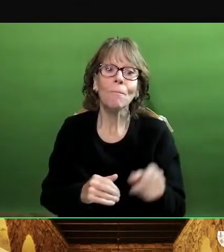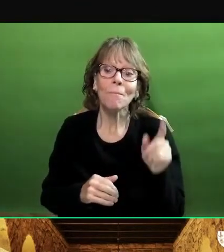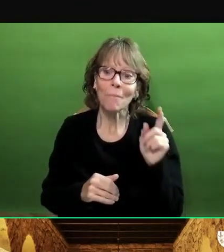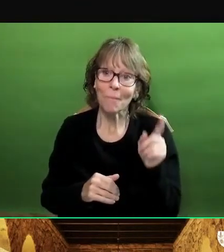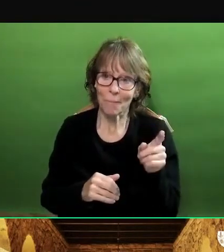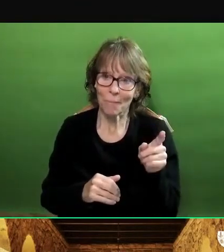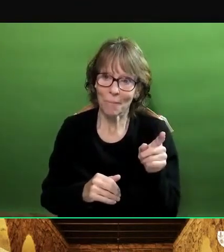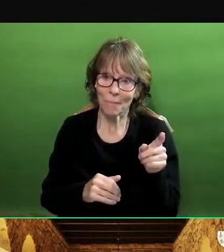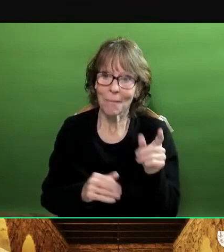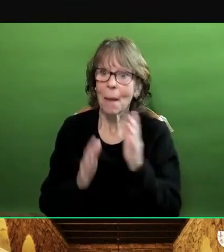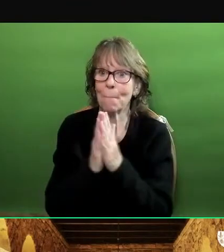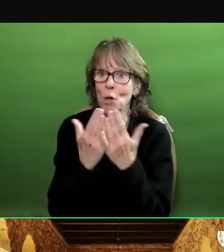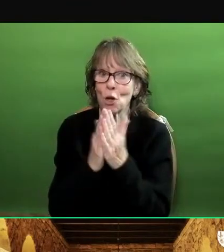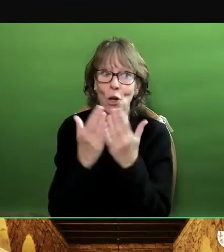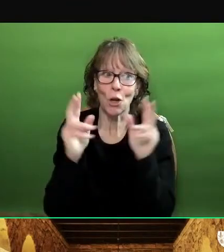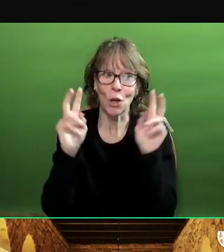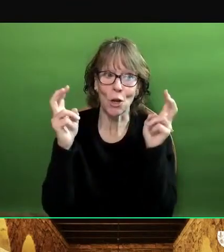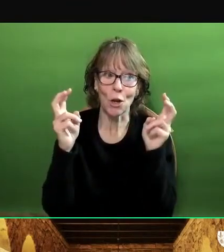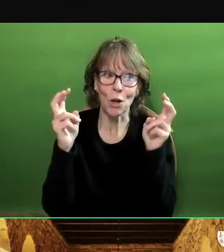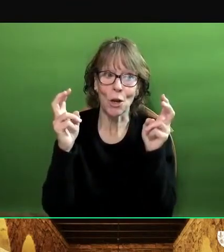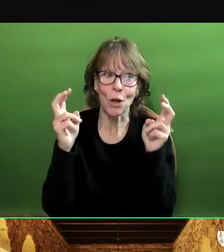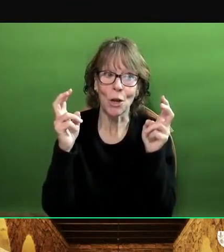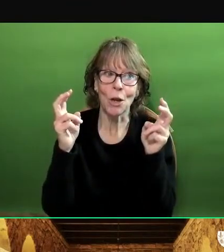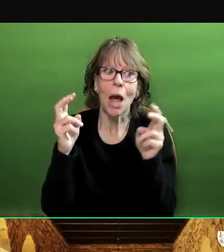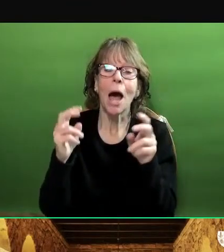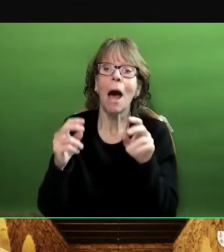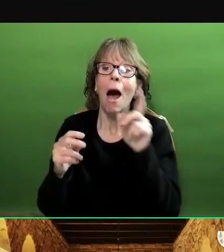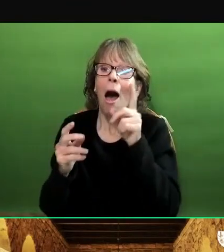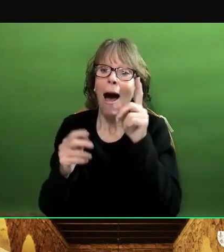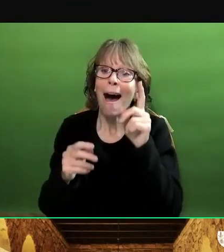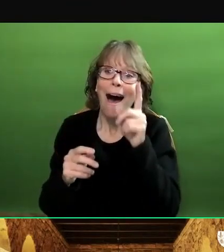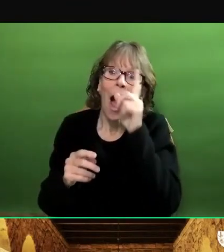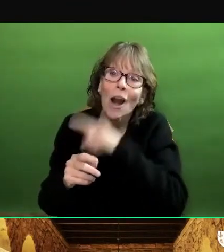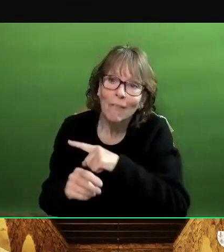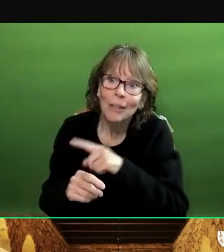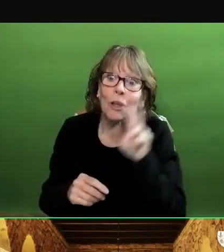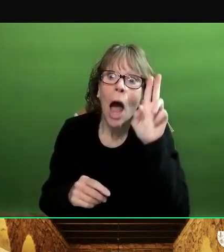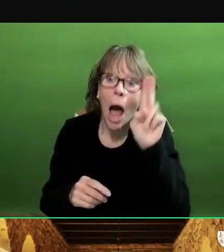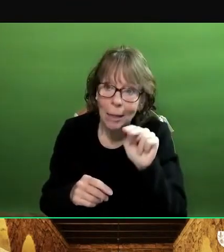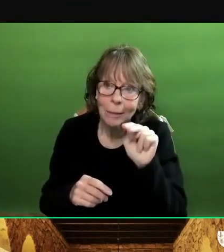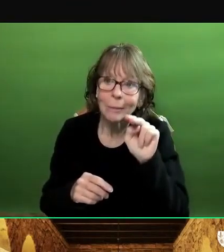a book called Artificial Unintelligence, how computers misunderstand the world.